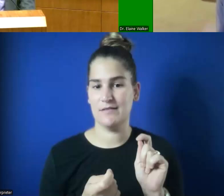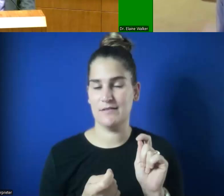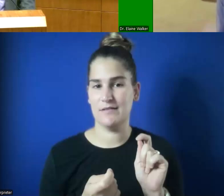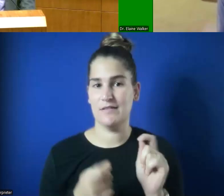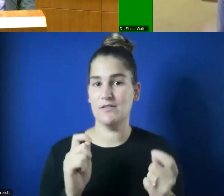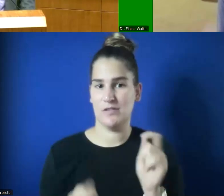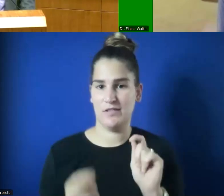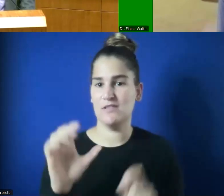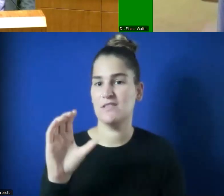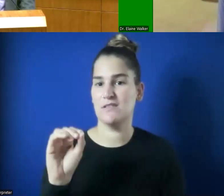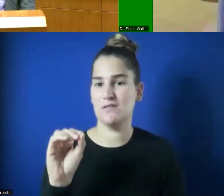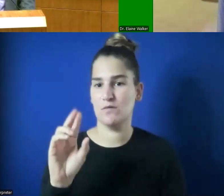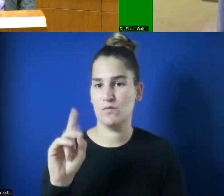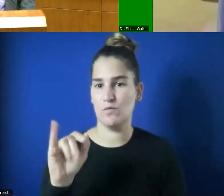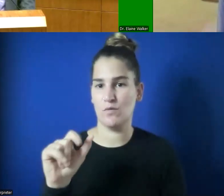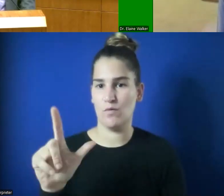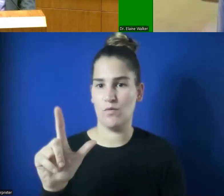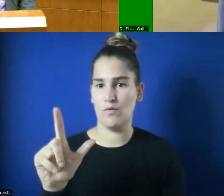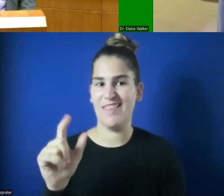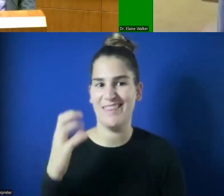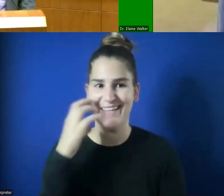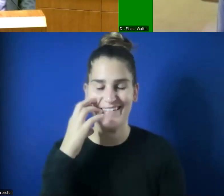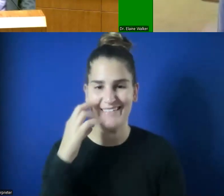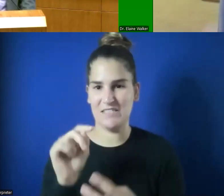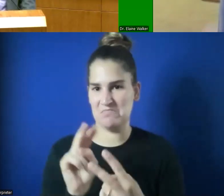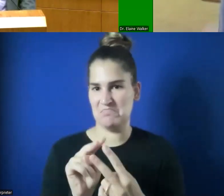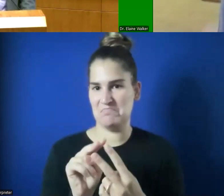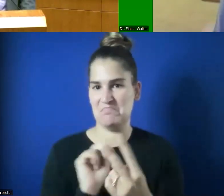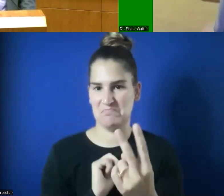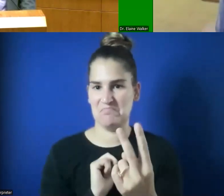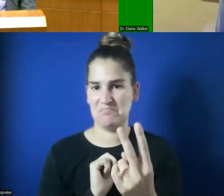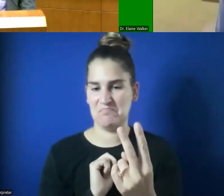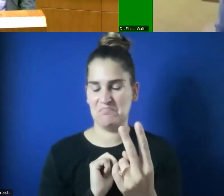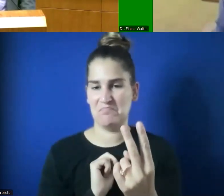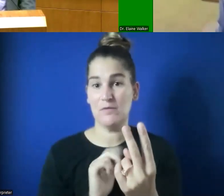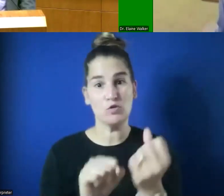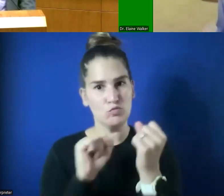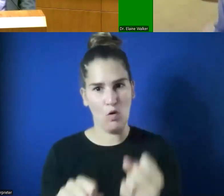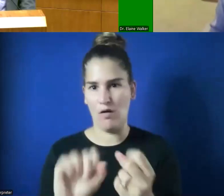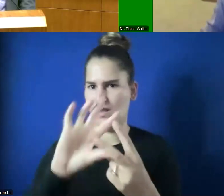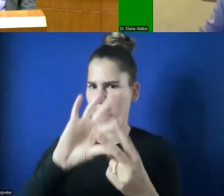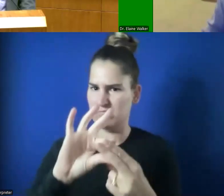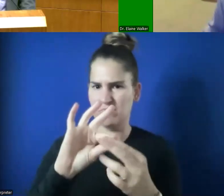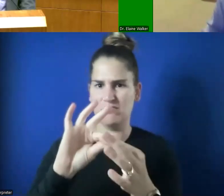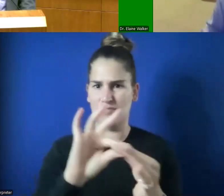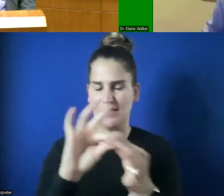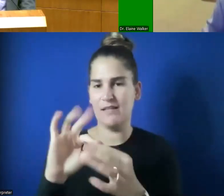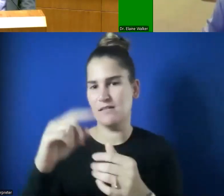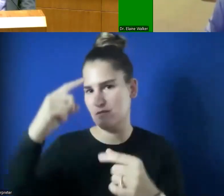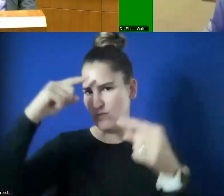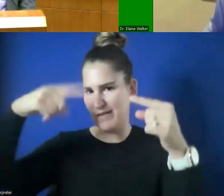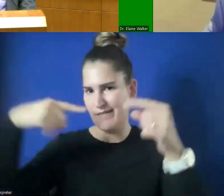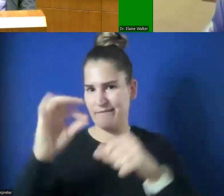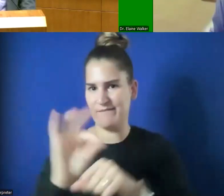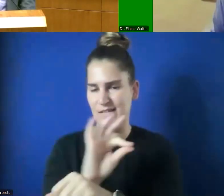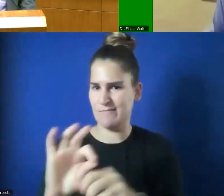thickness okay and those are strongly related to cognitive functions right